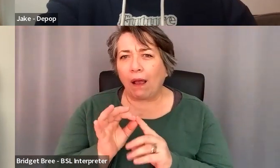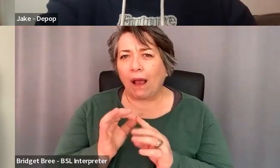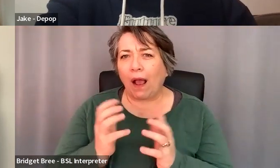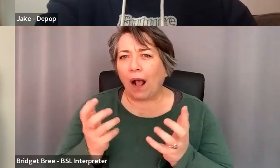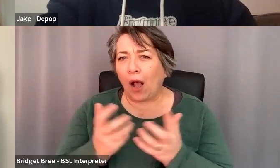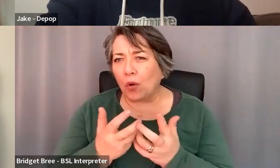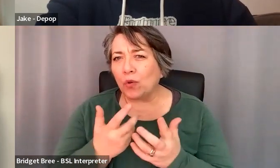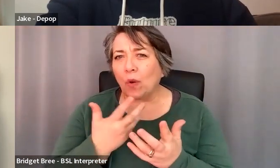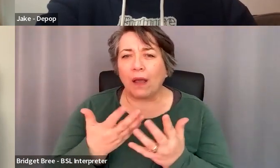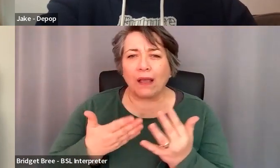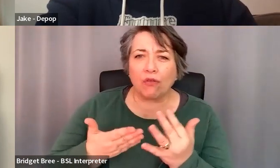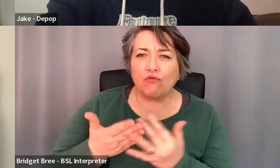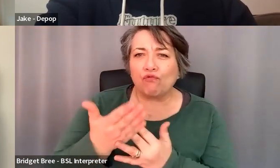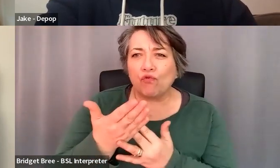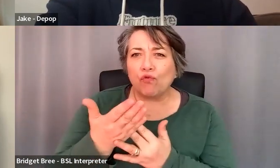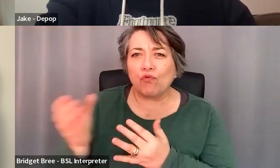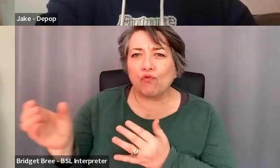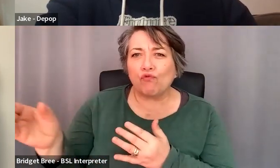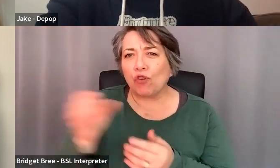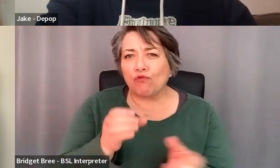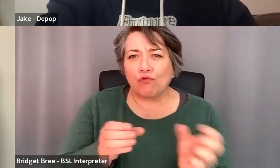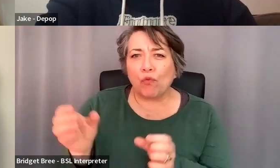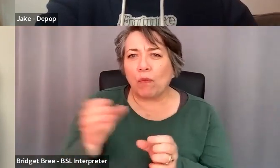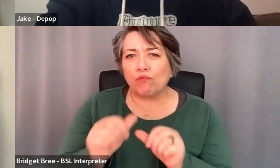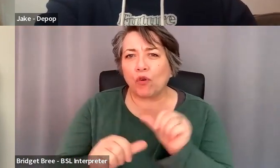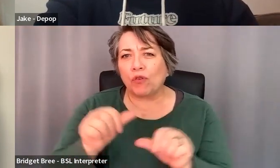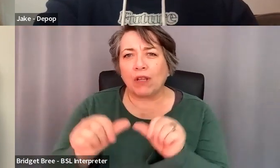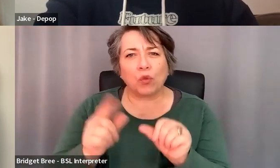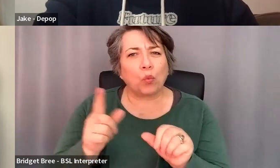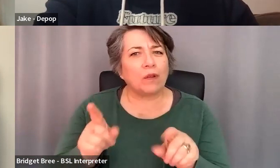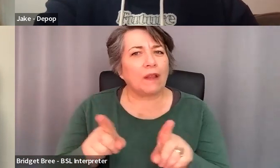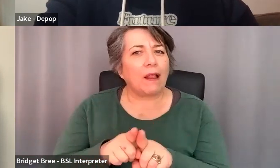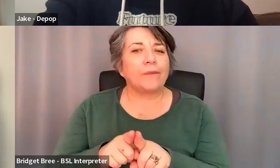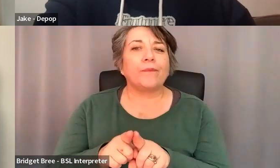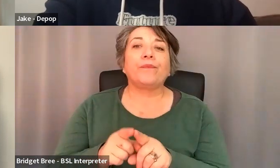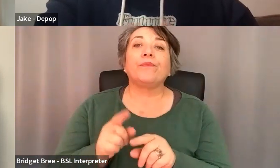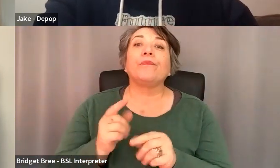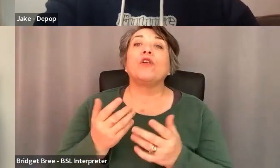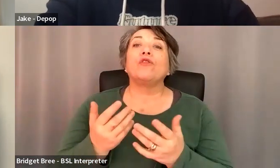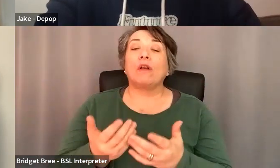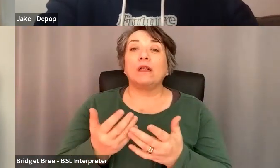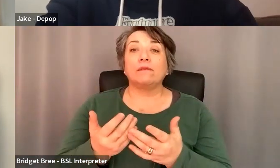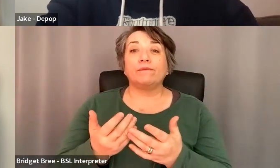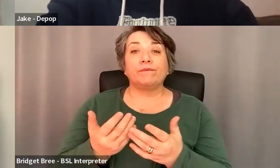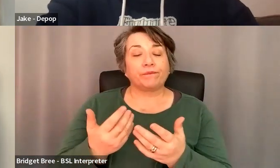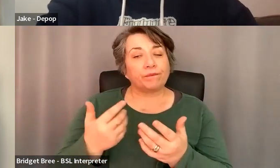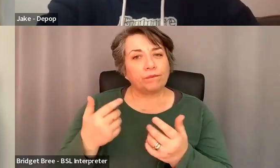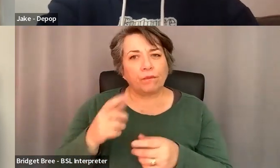for people to get in, find something they can do and something is that assaults their talent. Get through the recruitment process. What does that process look like? How do they do that, how do I apply for a role and get through the Yeah, so all of our roles, you can typically find on our website.